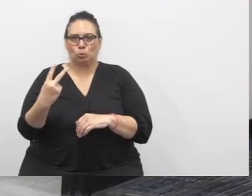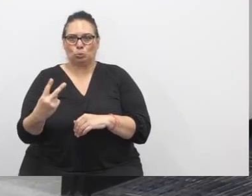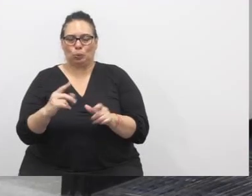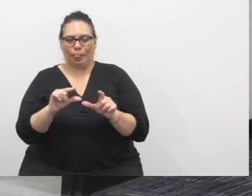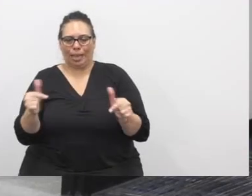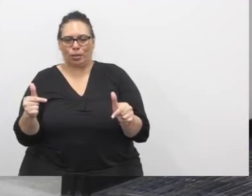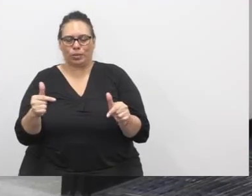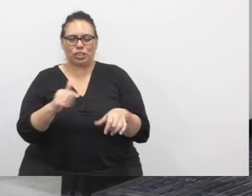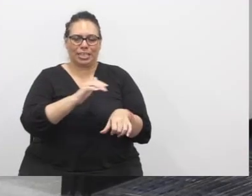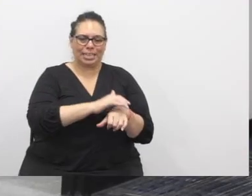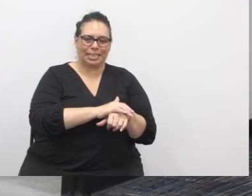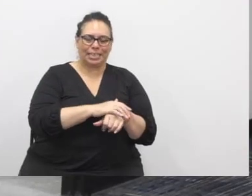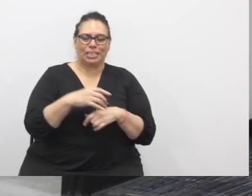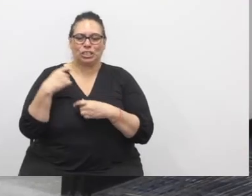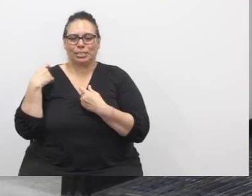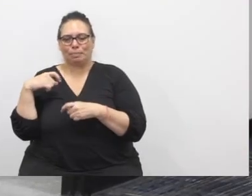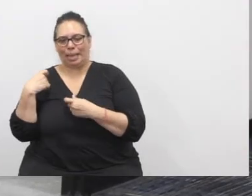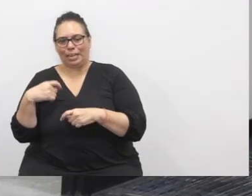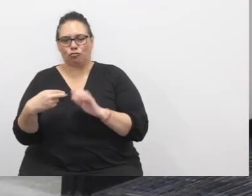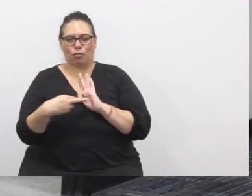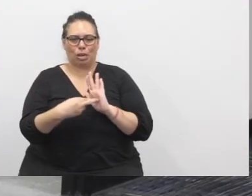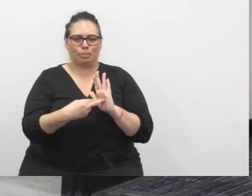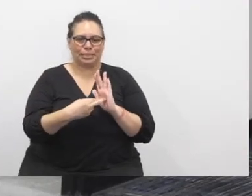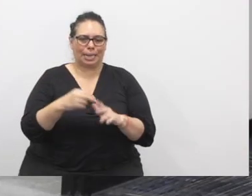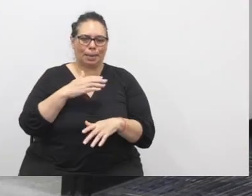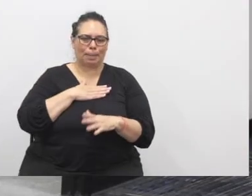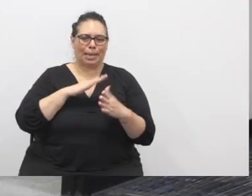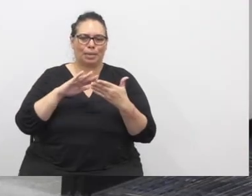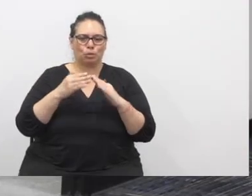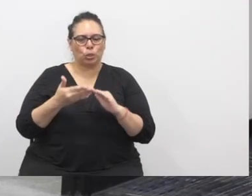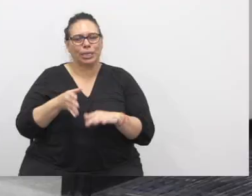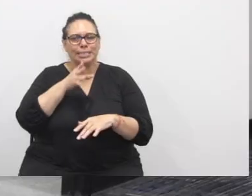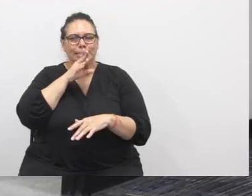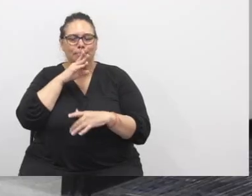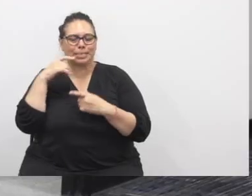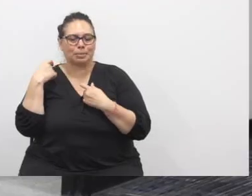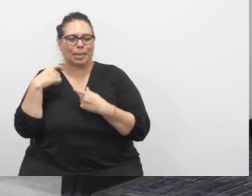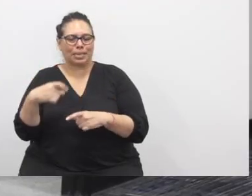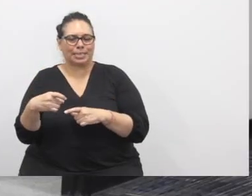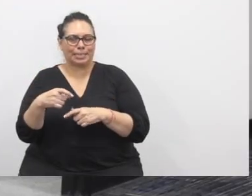representing my community who speaks Spanish as well really had a great impact on me. Thank you.